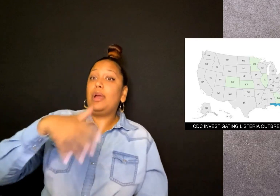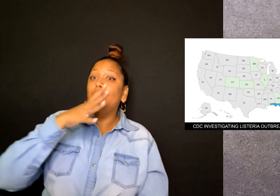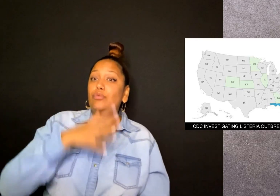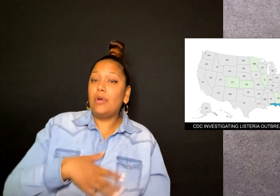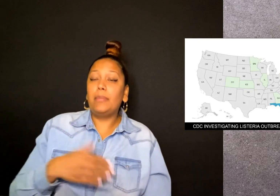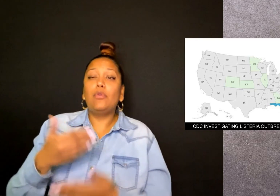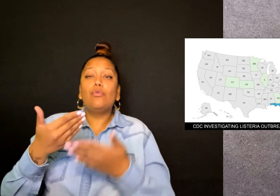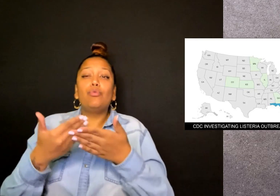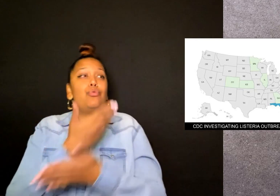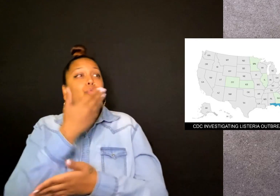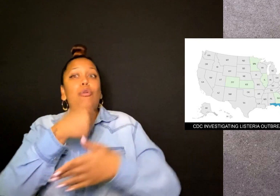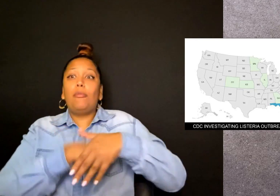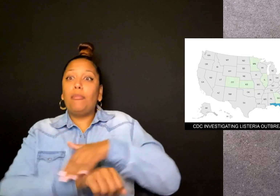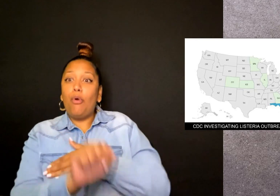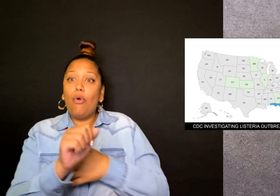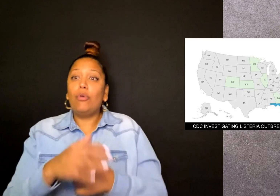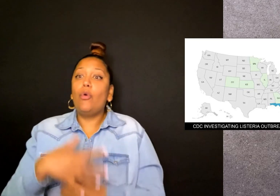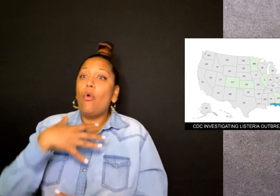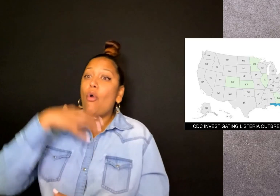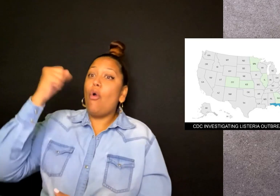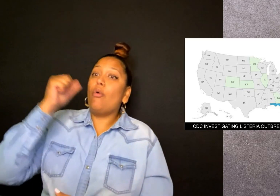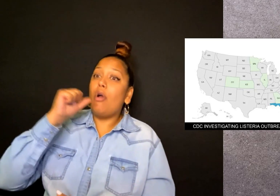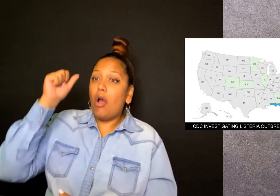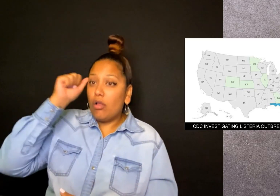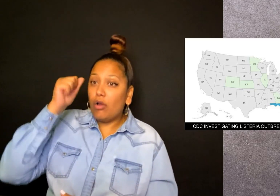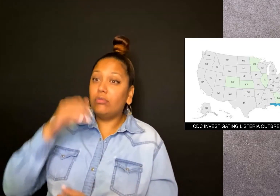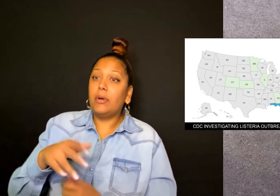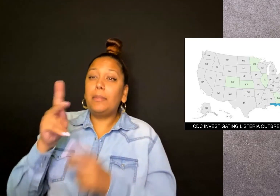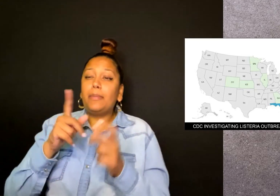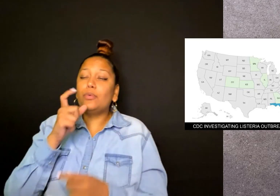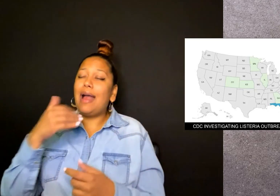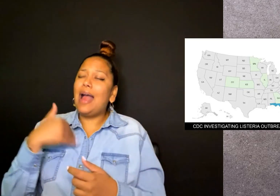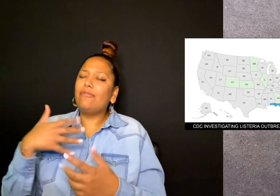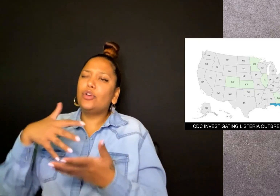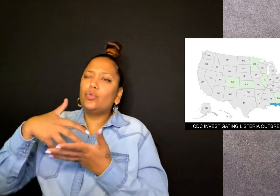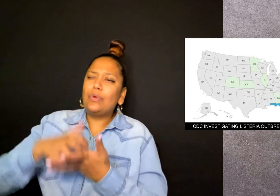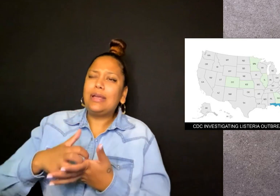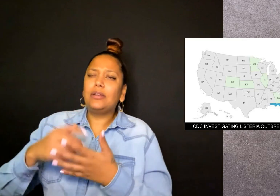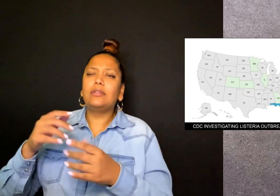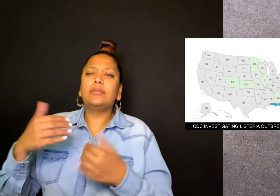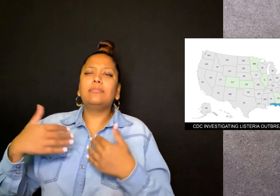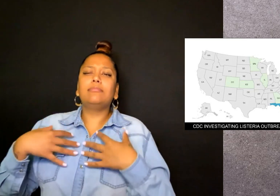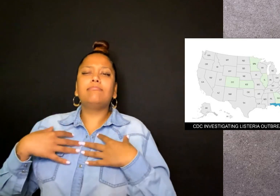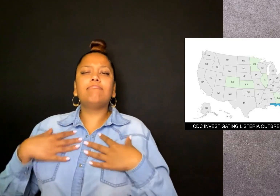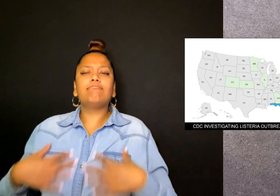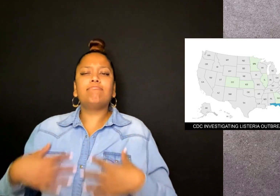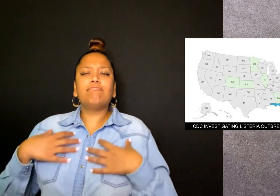and one lost her baby pregnant women newborns older adults and people with